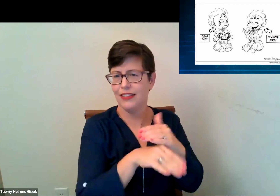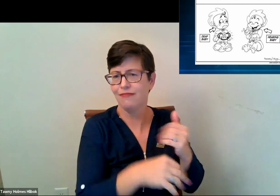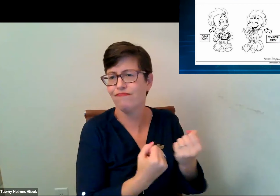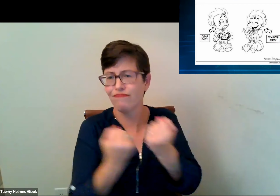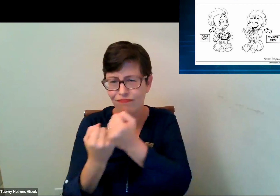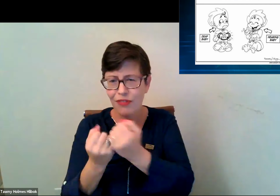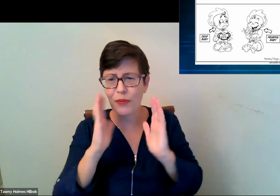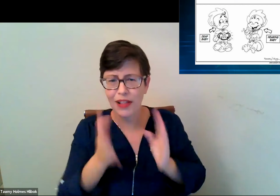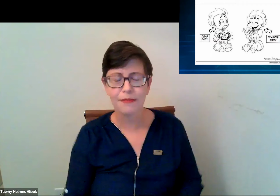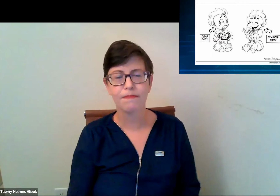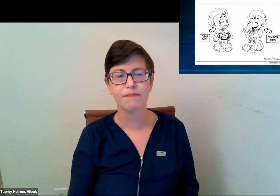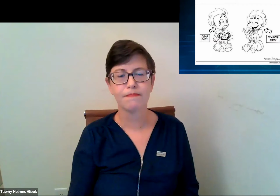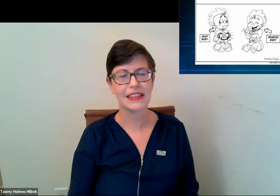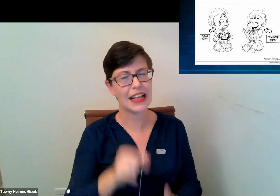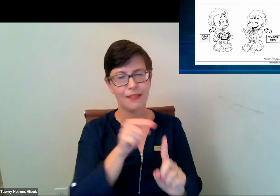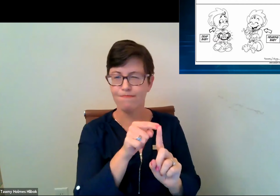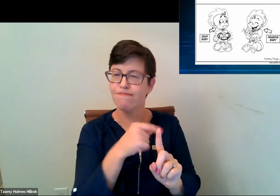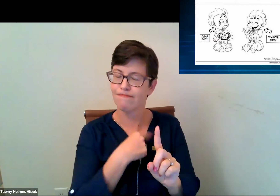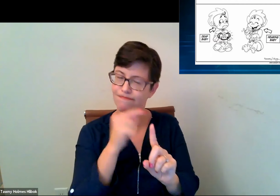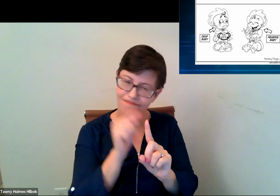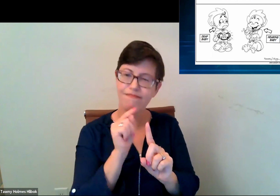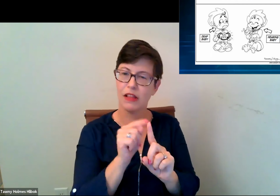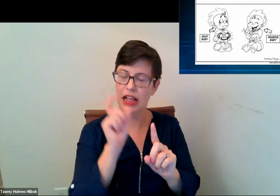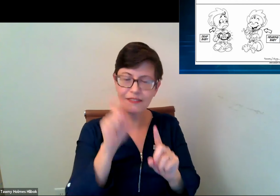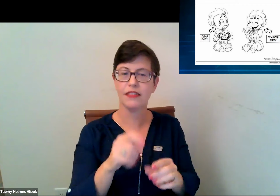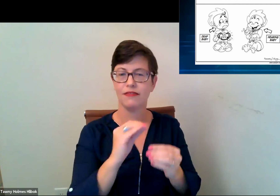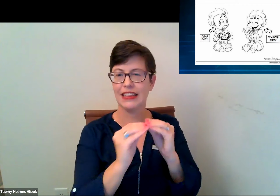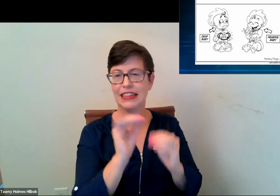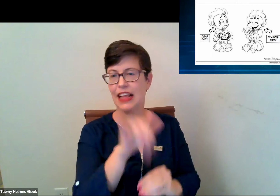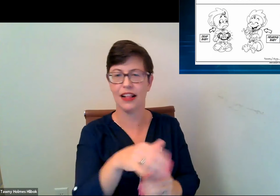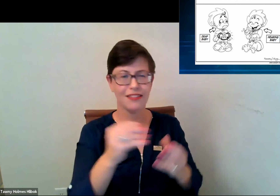To have positive results with access to language, even with their amplification,